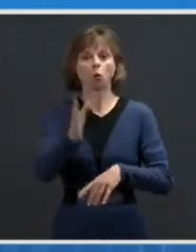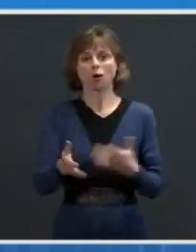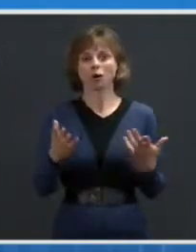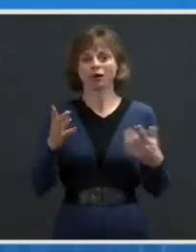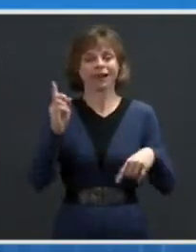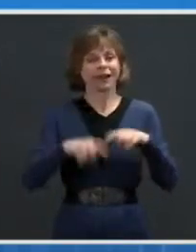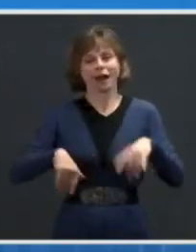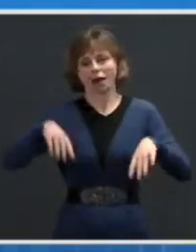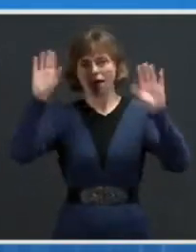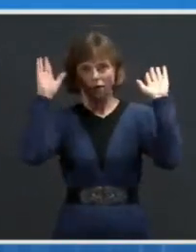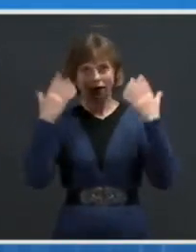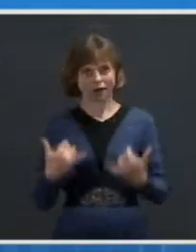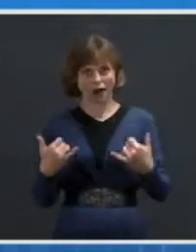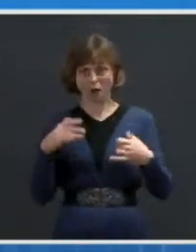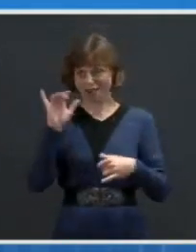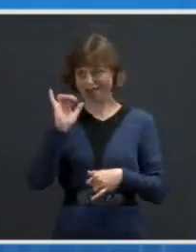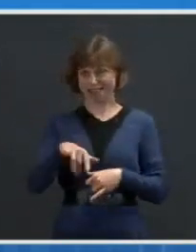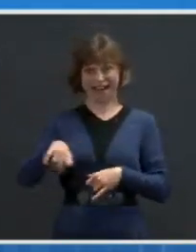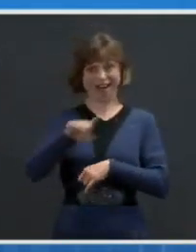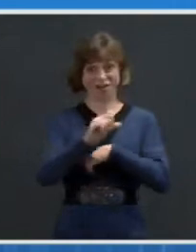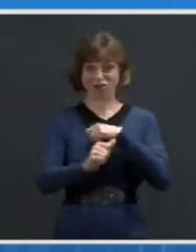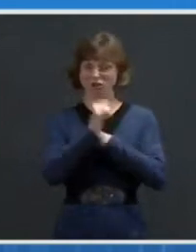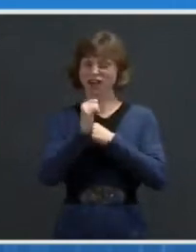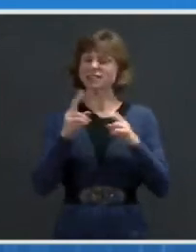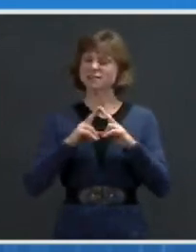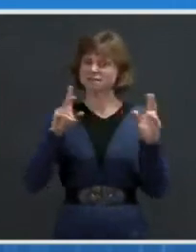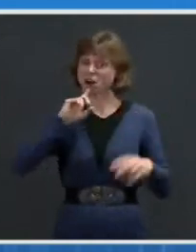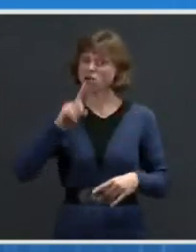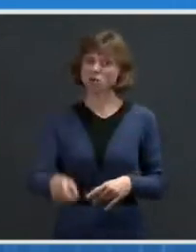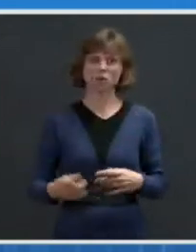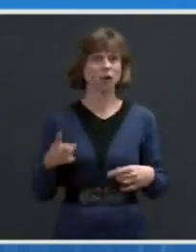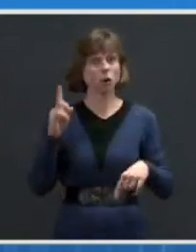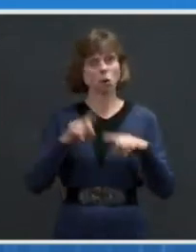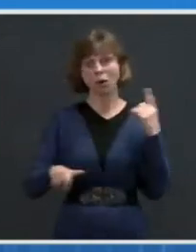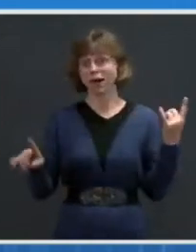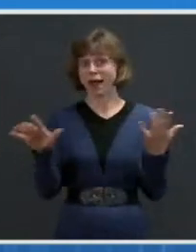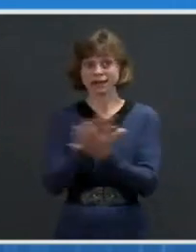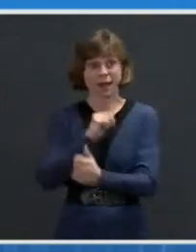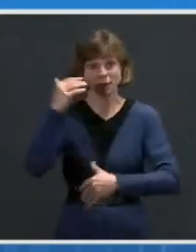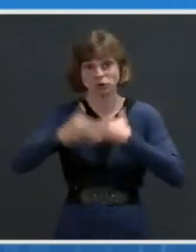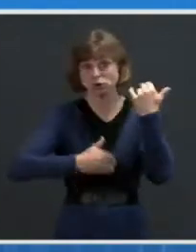OF CASES WHERE VARIANTS SPREADING, WE STAND TO LOSE THE HARD-EARNED GROUND WE HAVE GAIN.